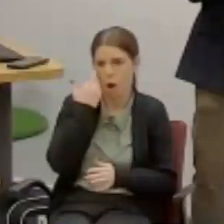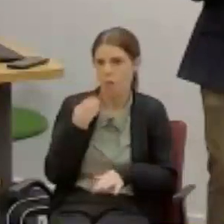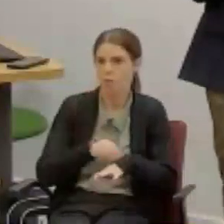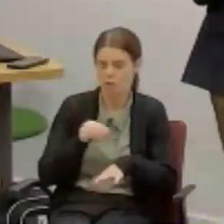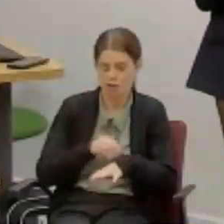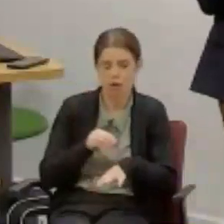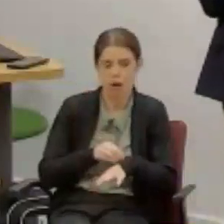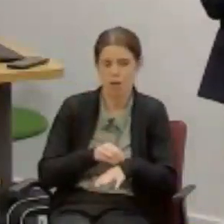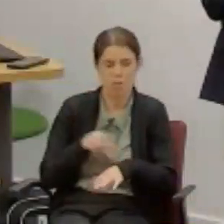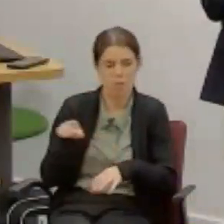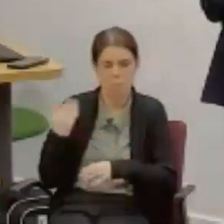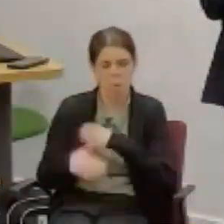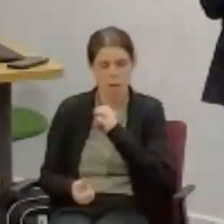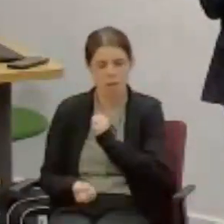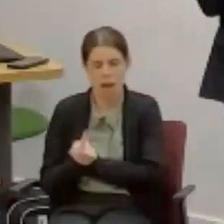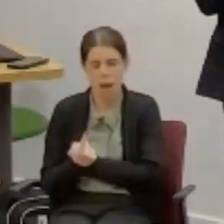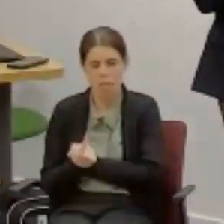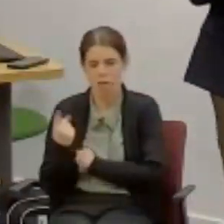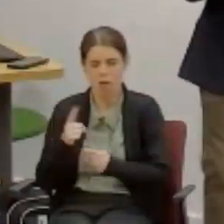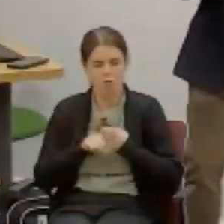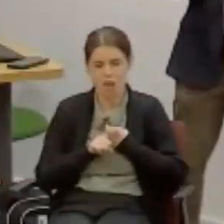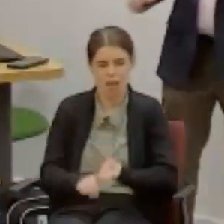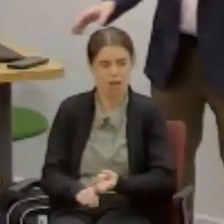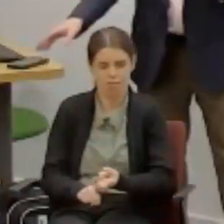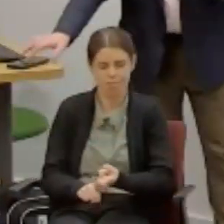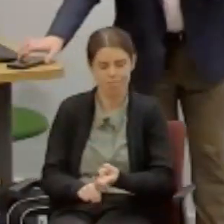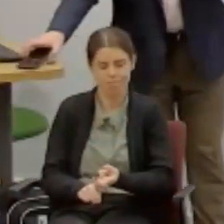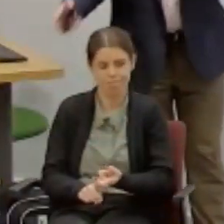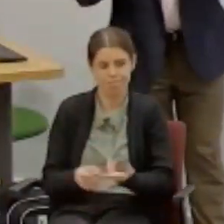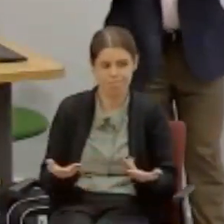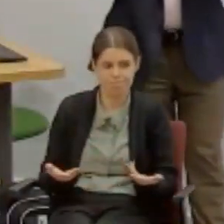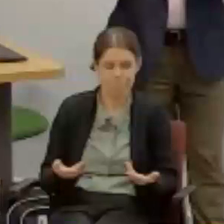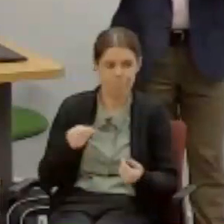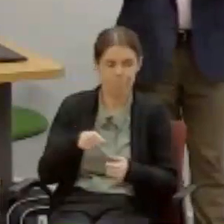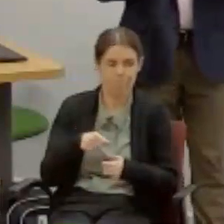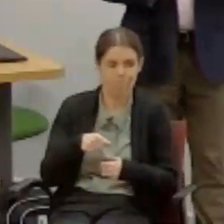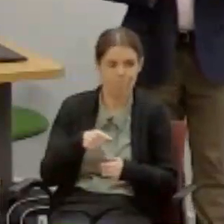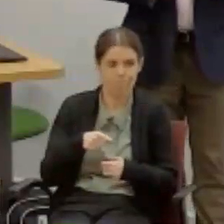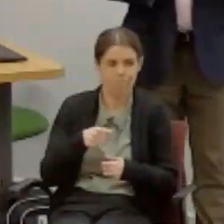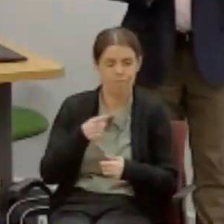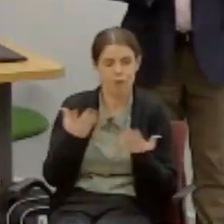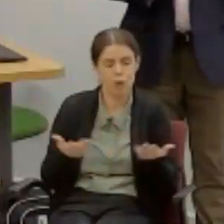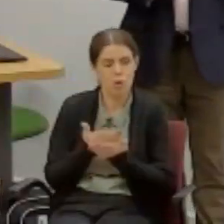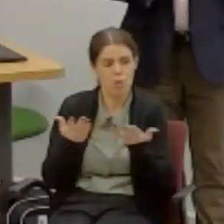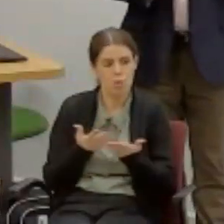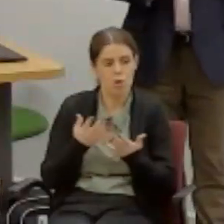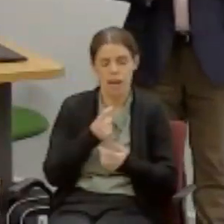we're doing so is unreliable. So, we need to do. That's probably where they could have the electronics come in and the gum shields tackle